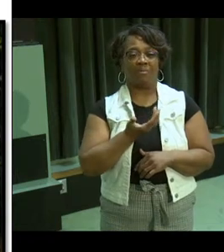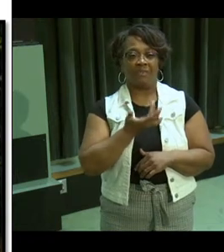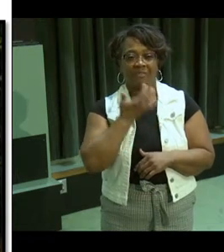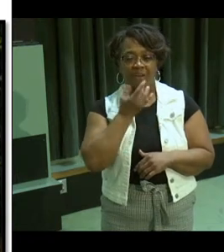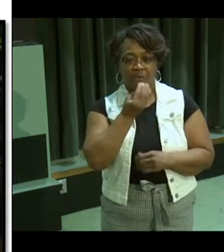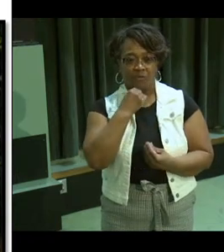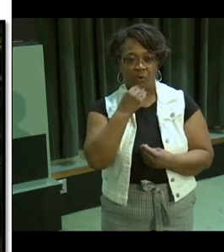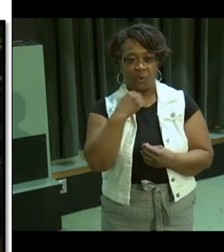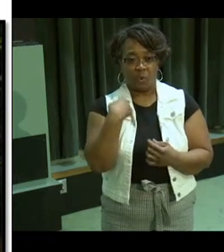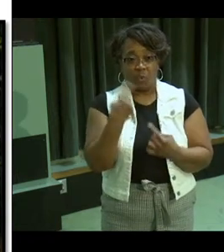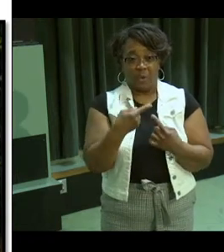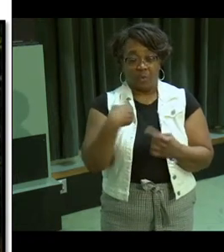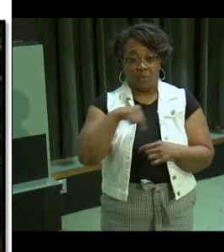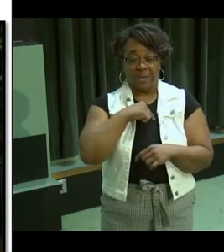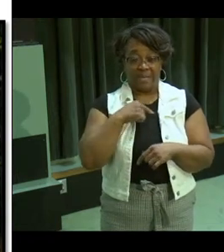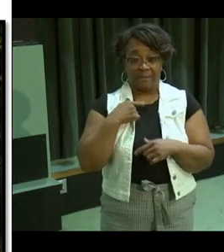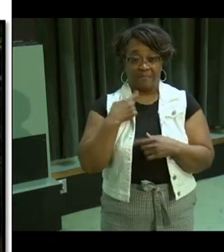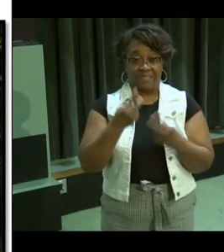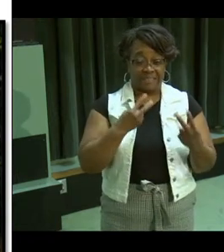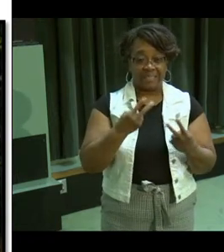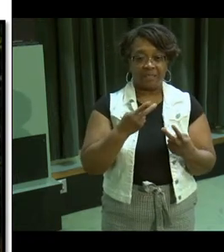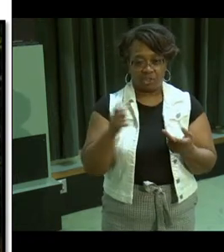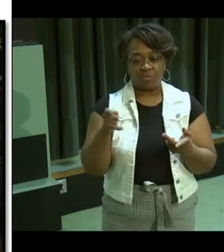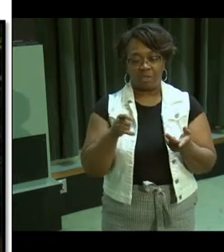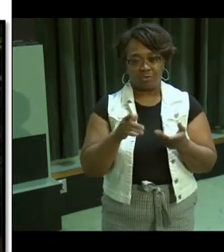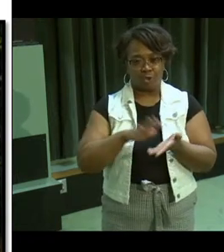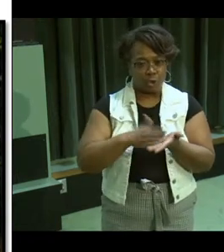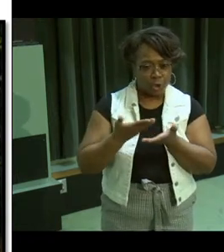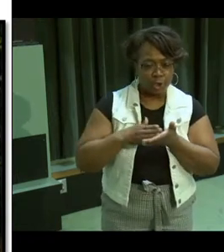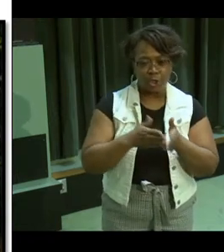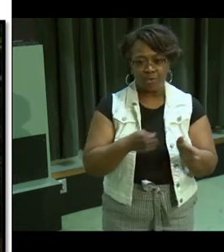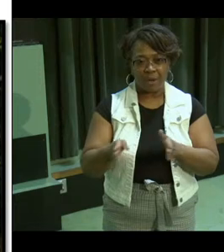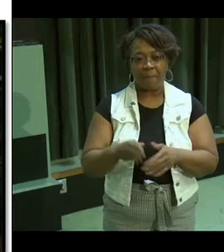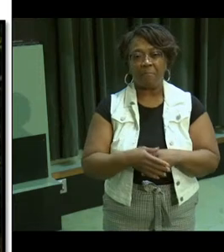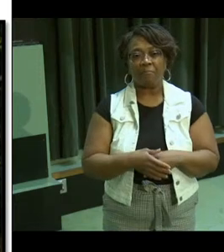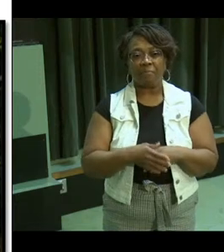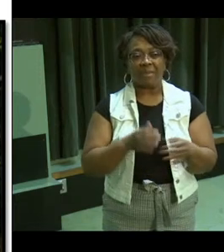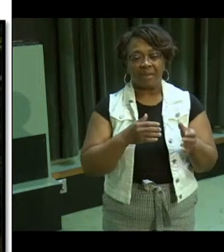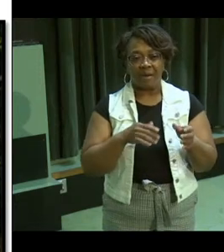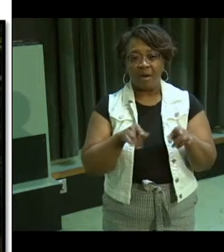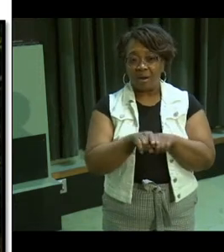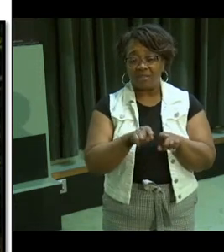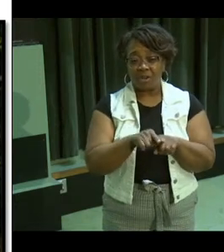and would have them prepared